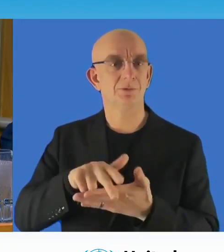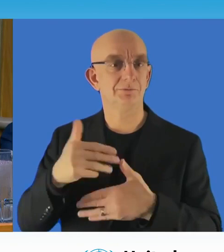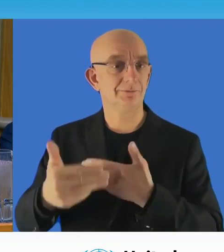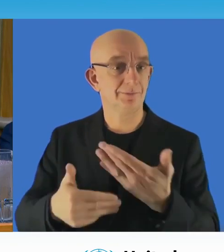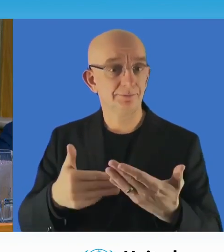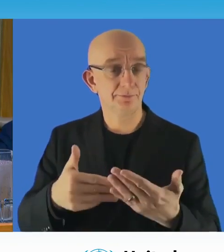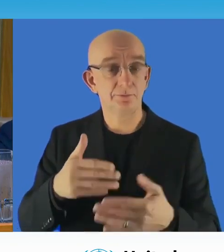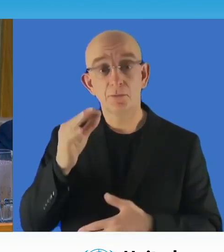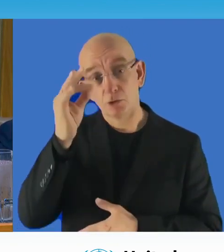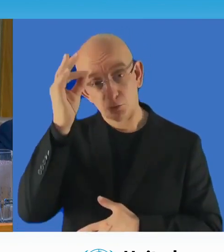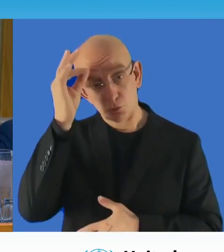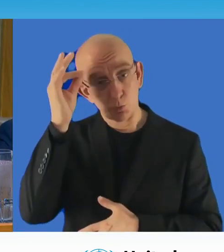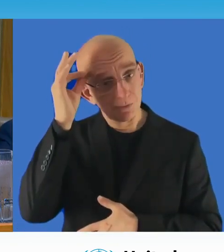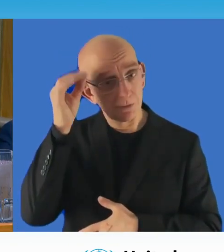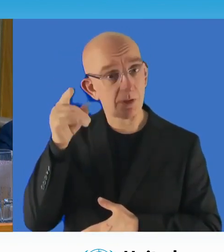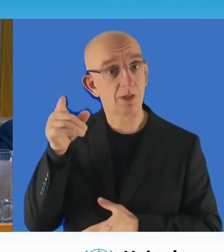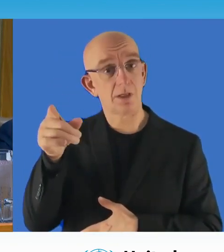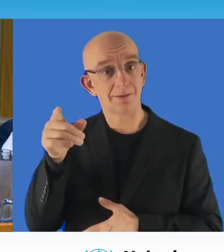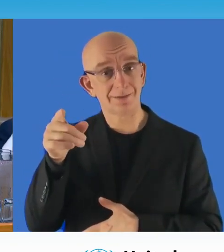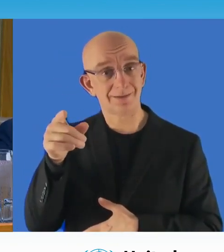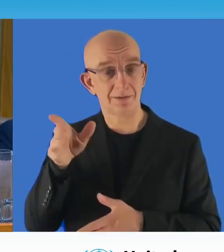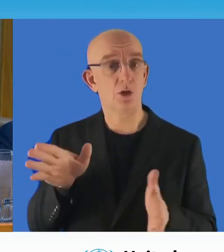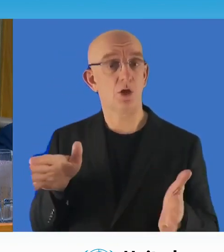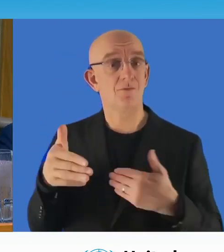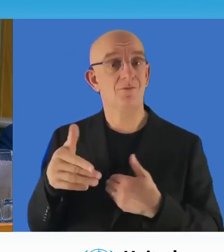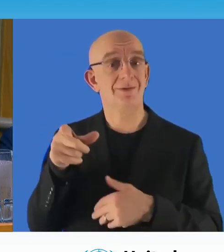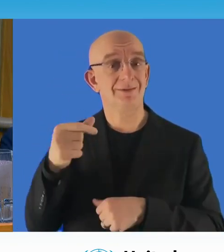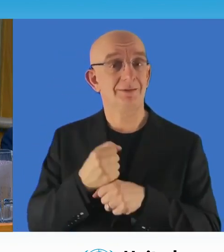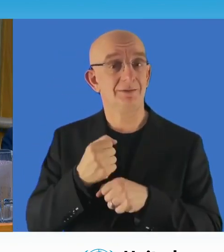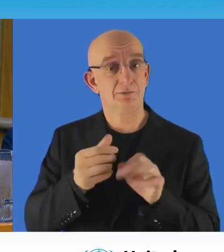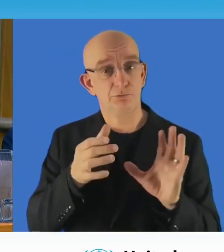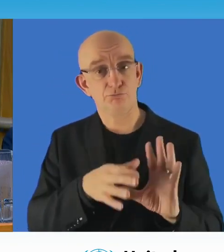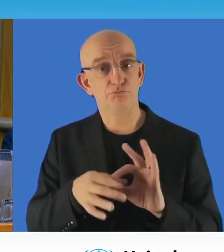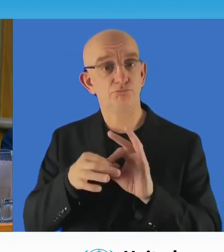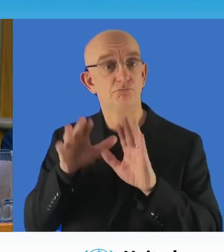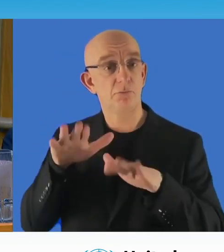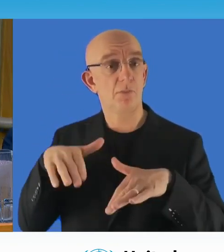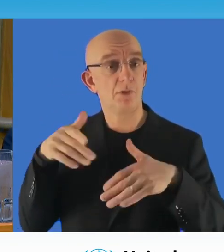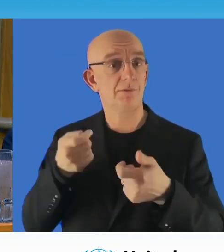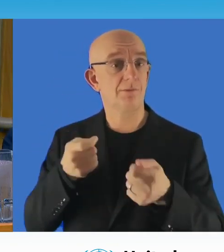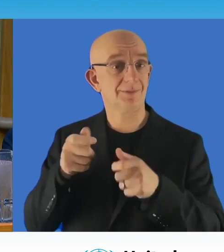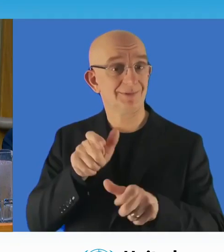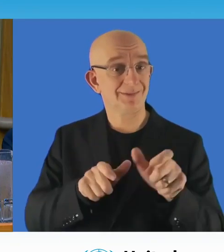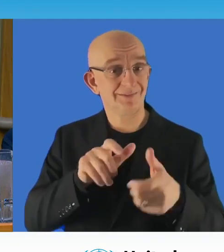Society to support the inclusion of persons with disabilities in decision making including through